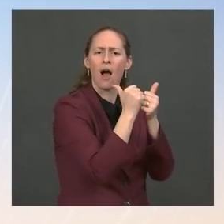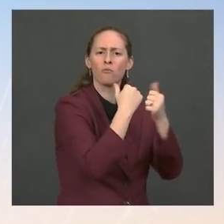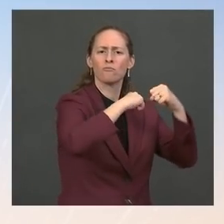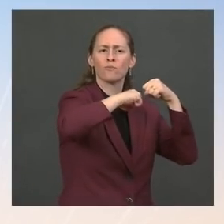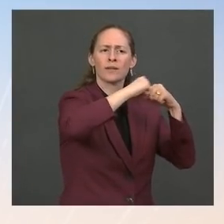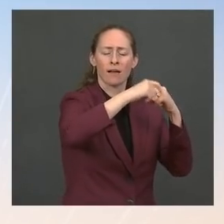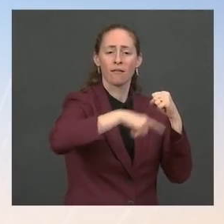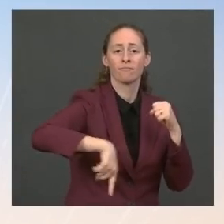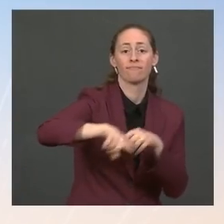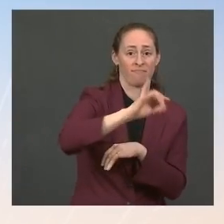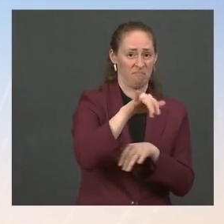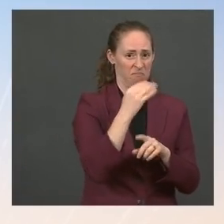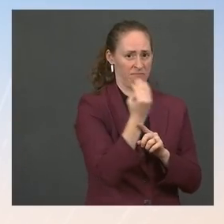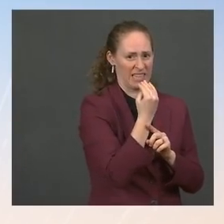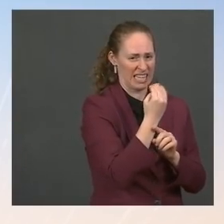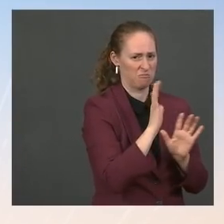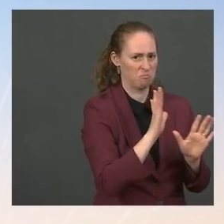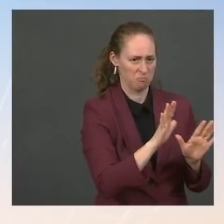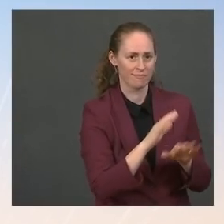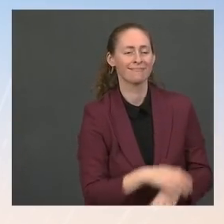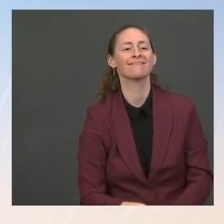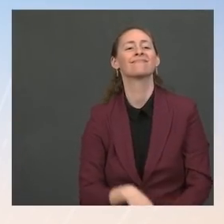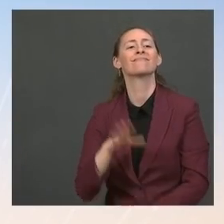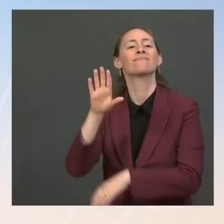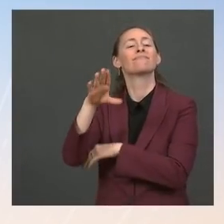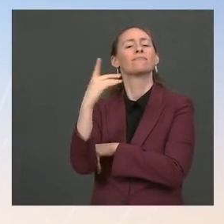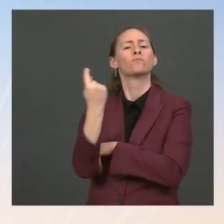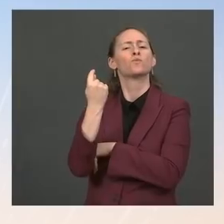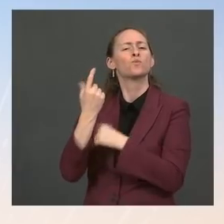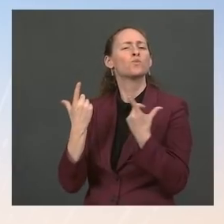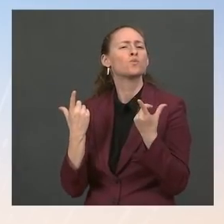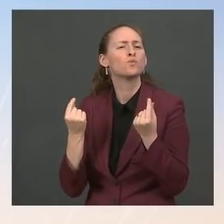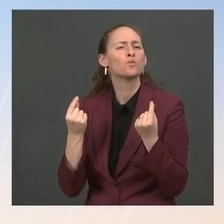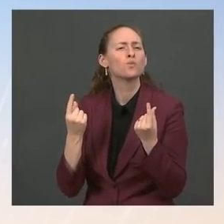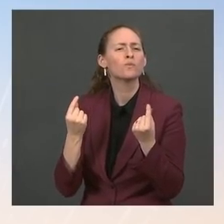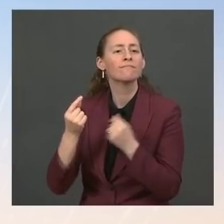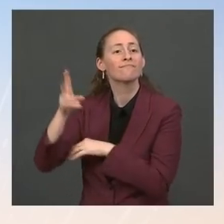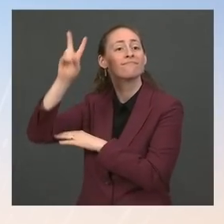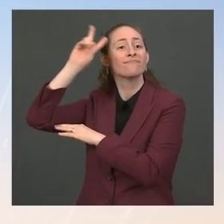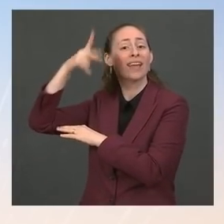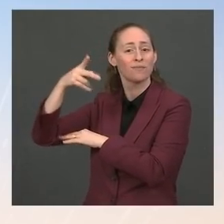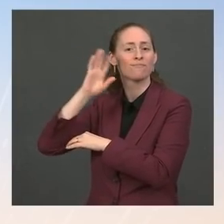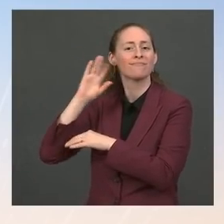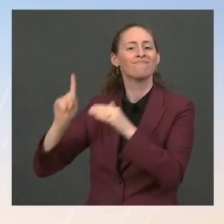dozens of agency-specific policy deliverables. Also on Monday, the President will host, as you know,